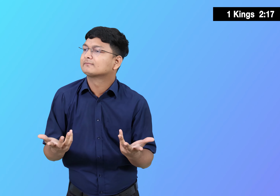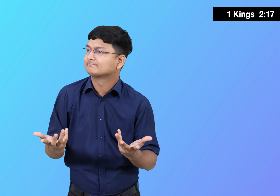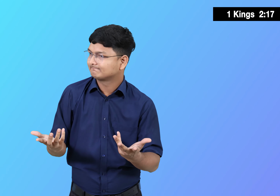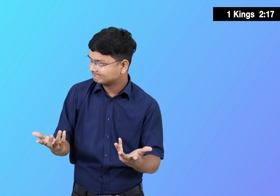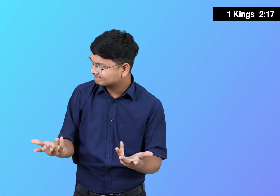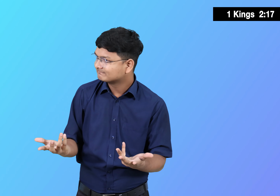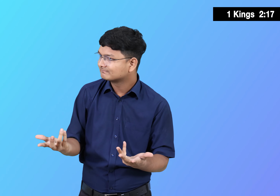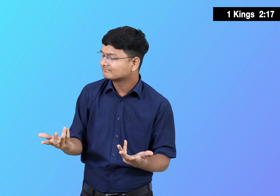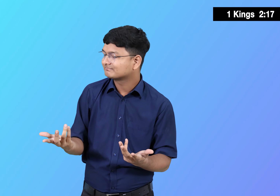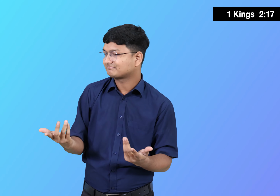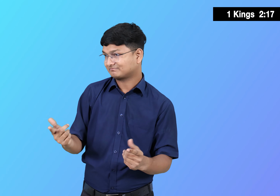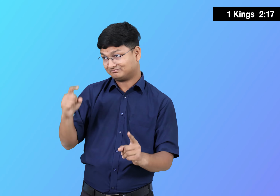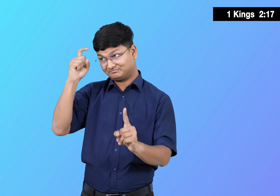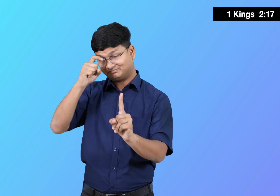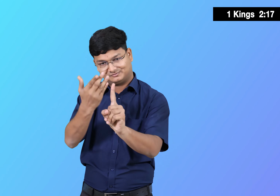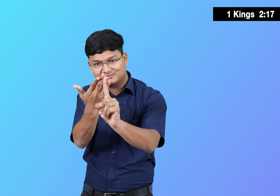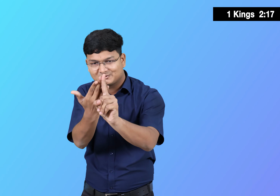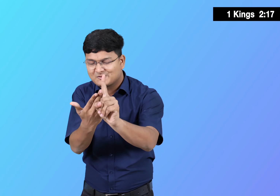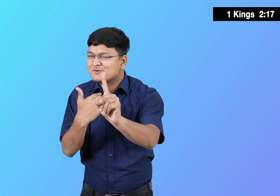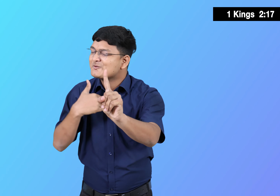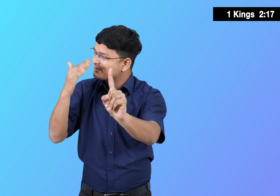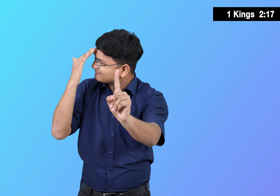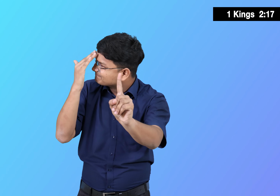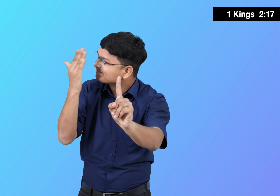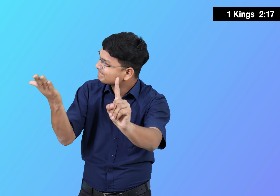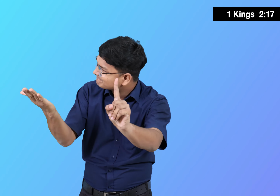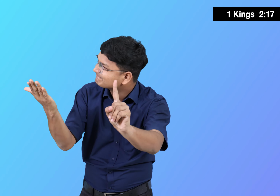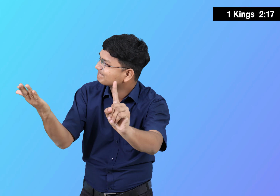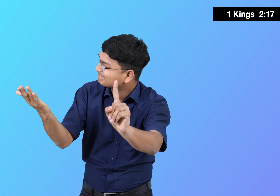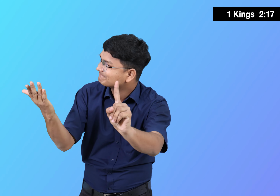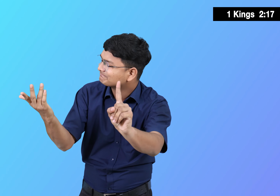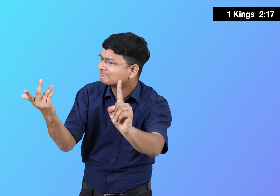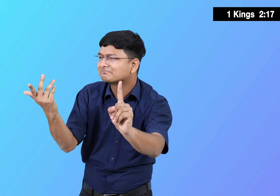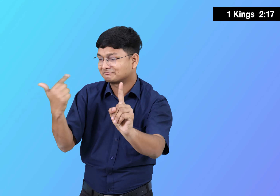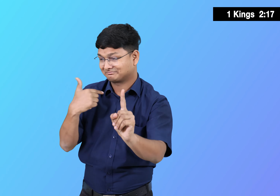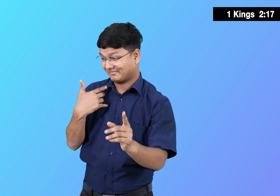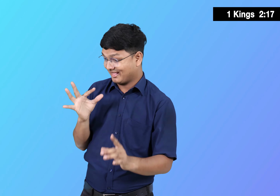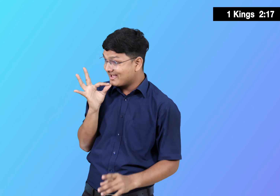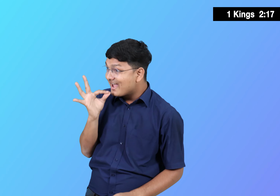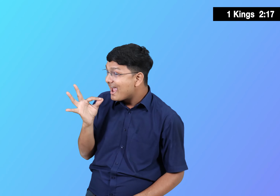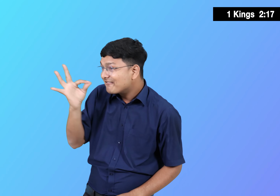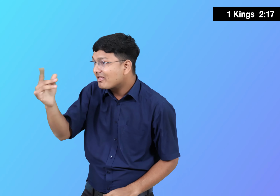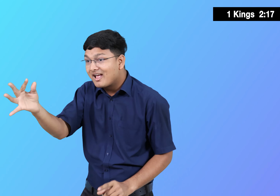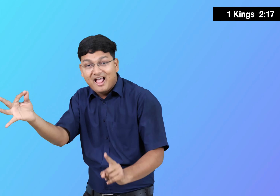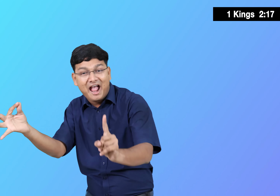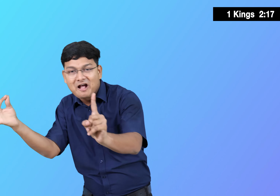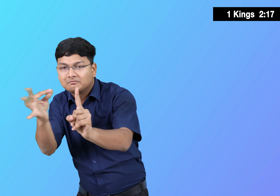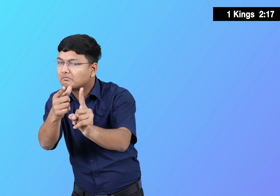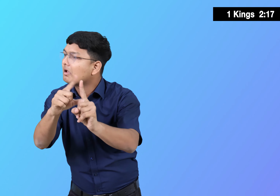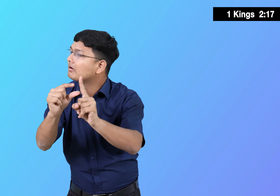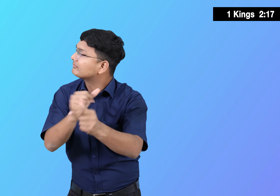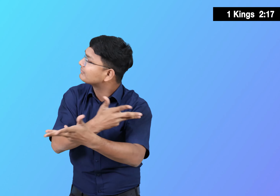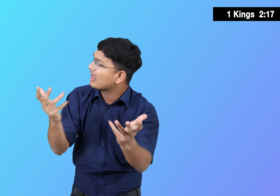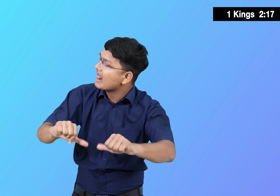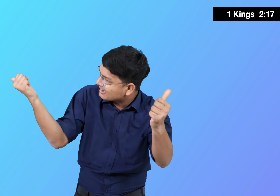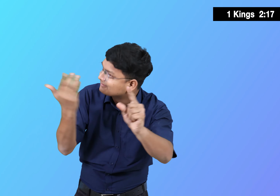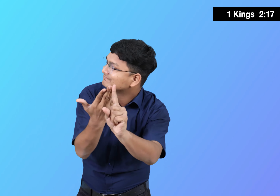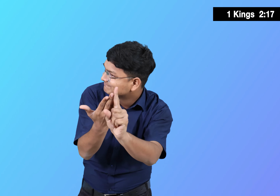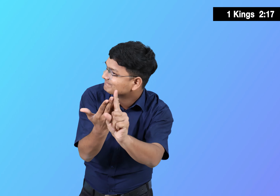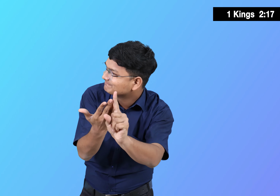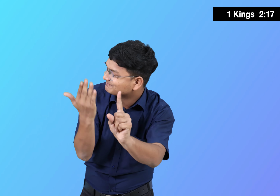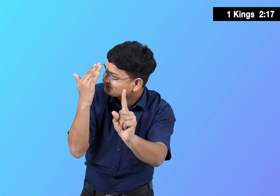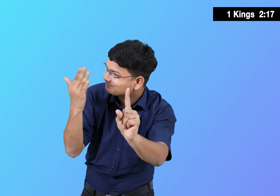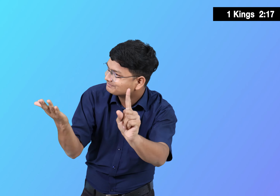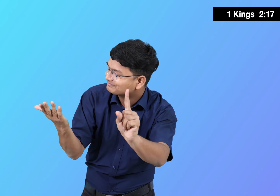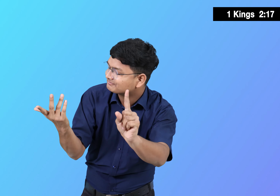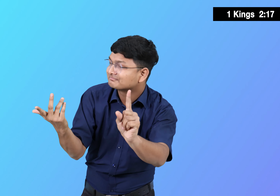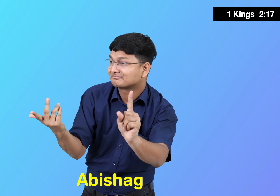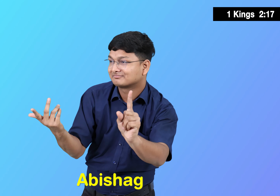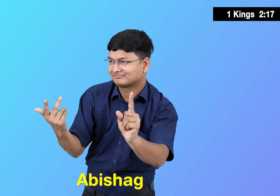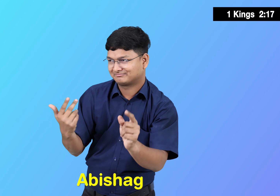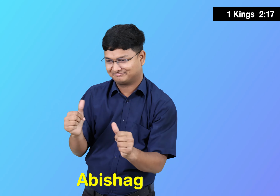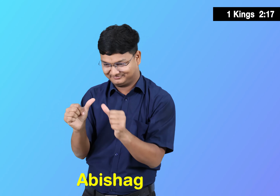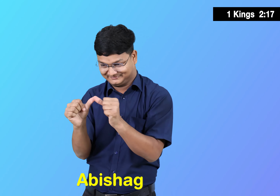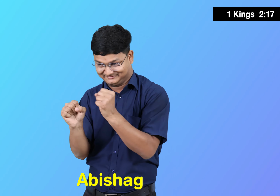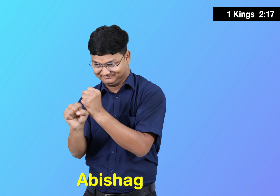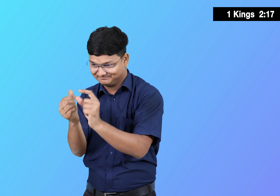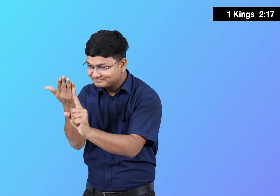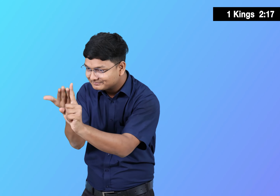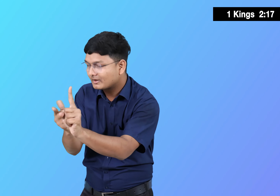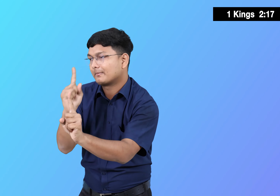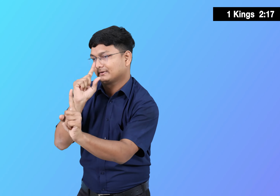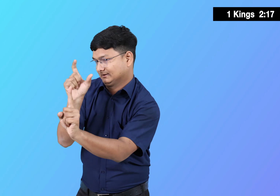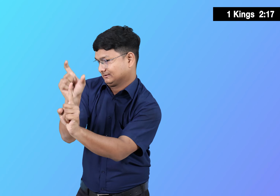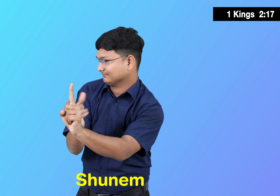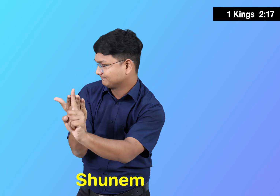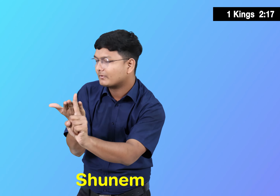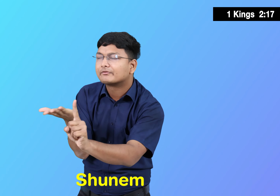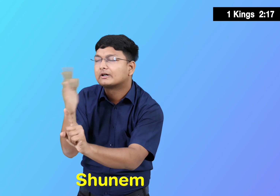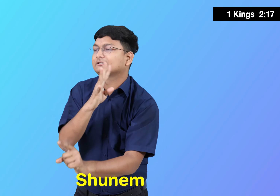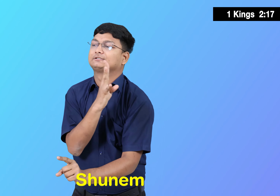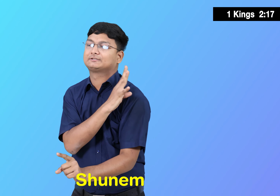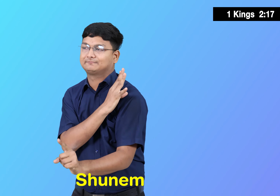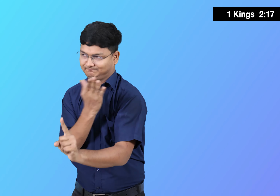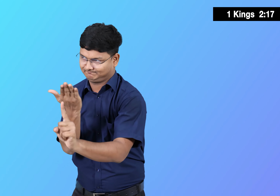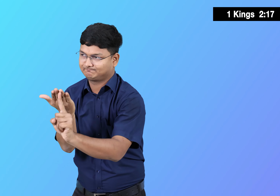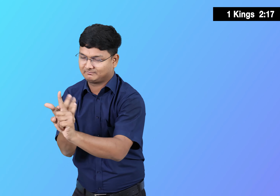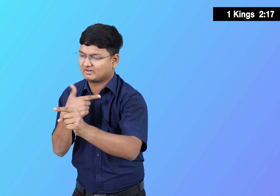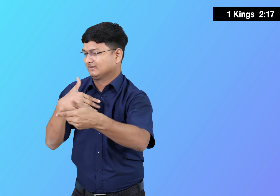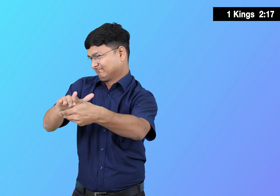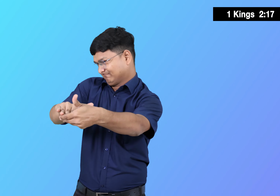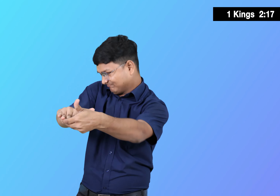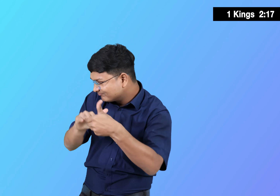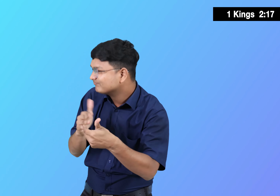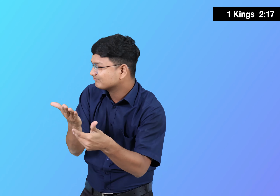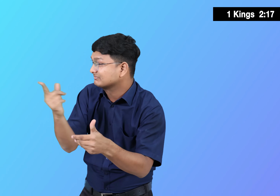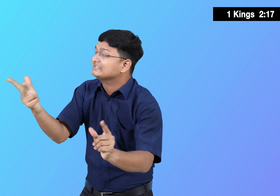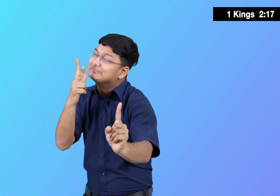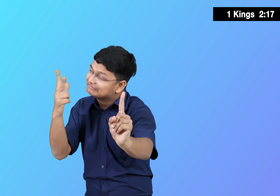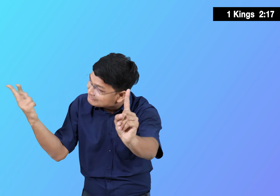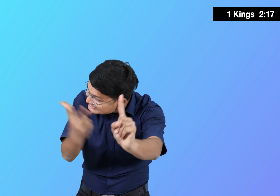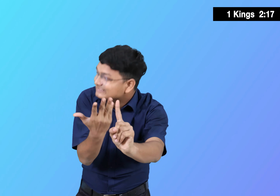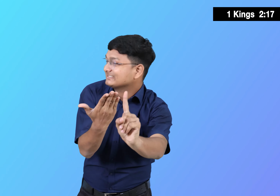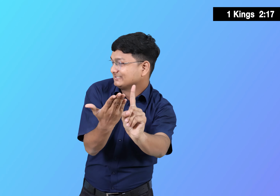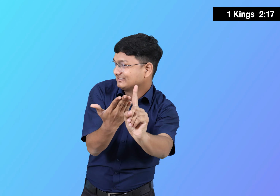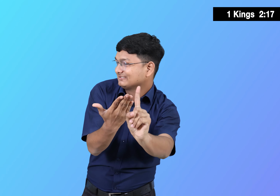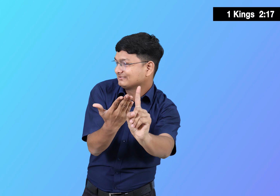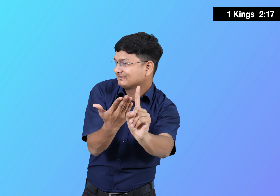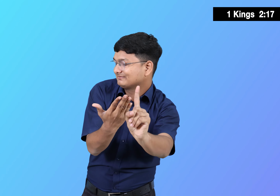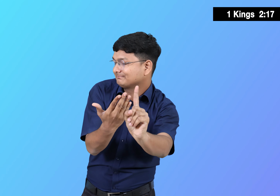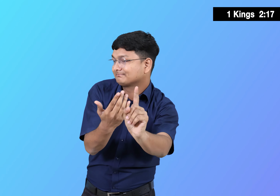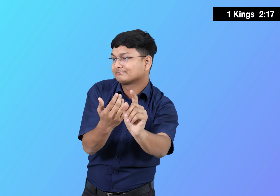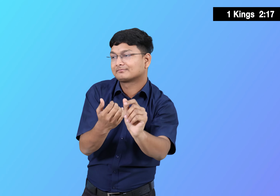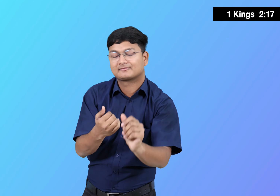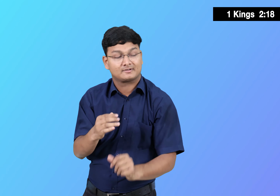Adonijah said, “I know that King Solomon will do whatever you ask. So please ask him to let me marry Abishag, the woman from Shunem.”